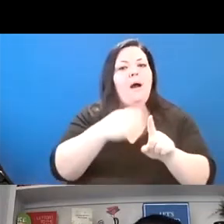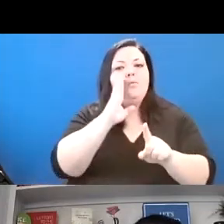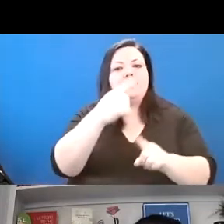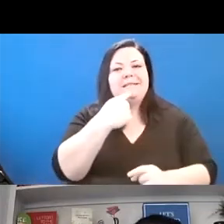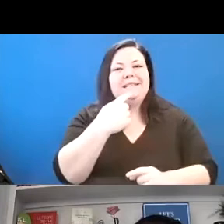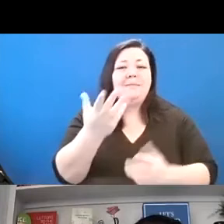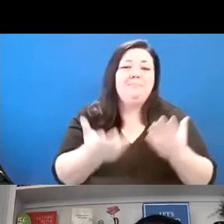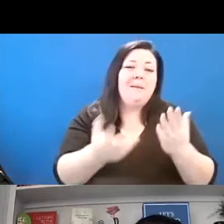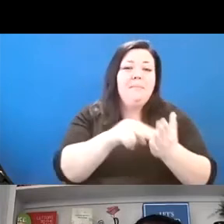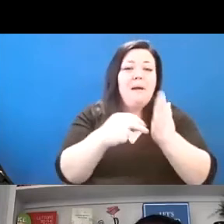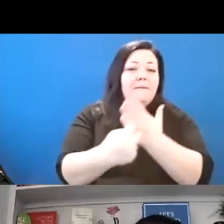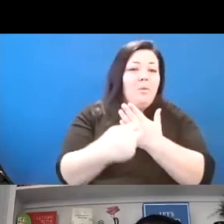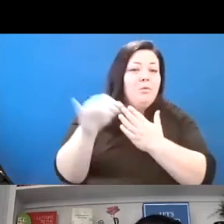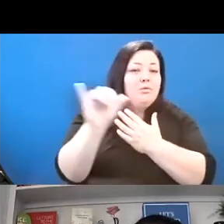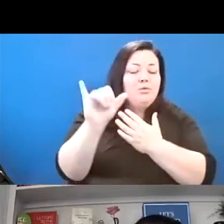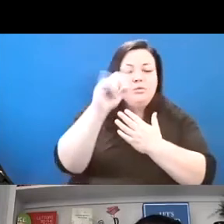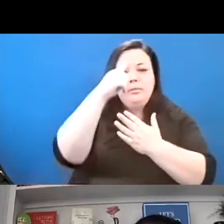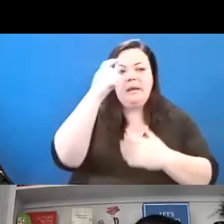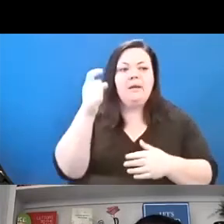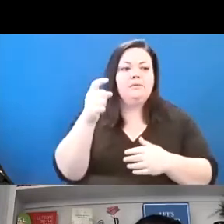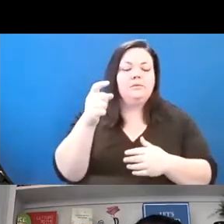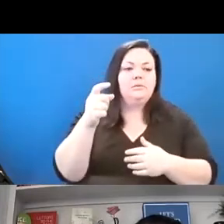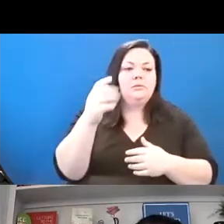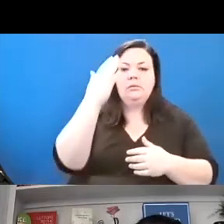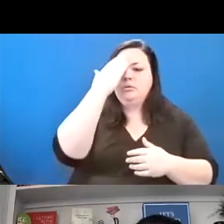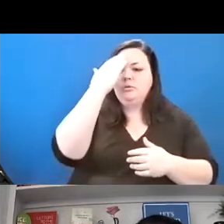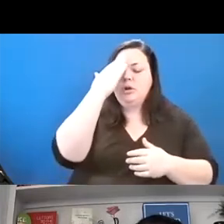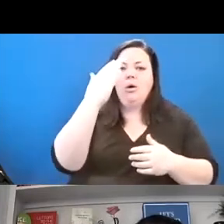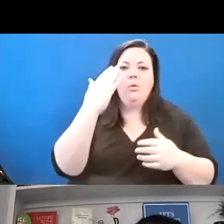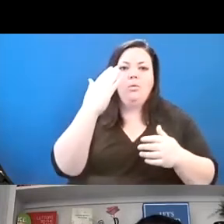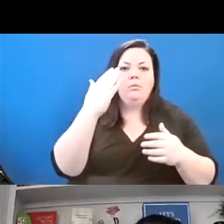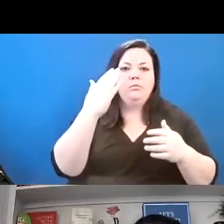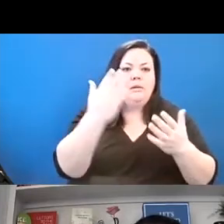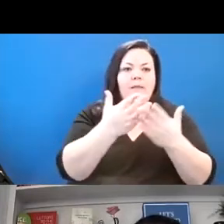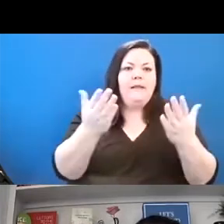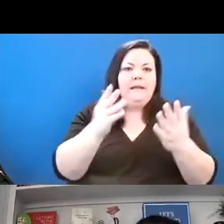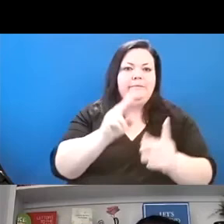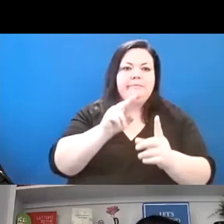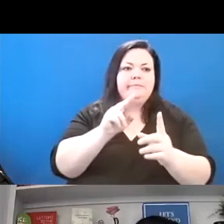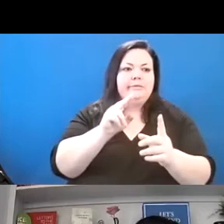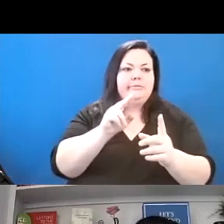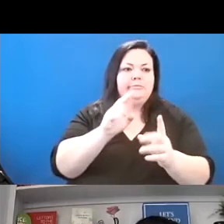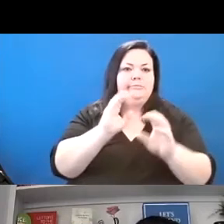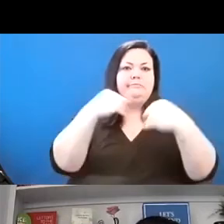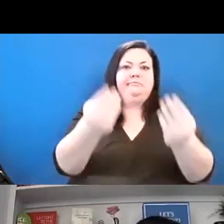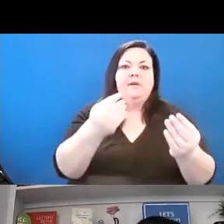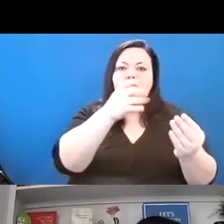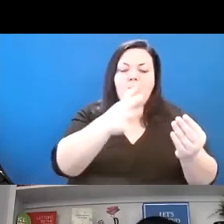like putting stuff on to uh the woman um there there's a lot of like dogma being